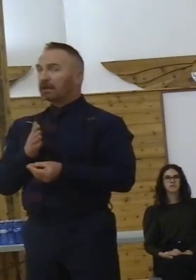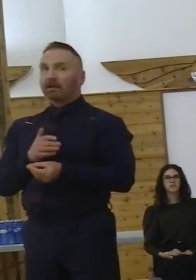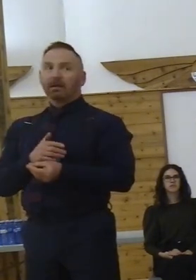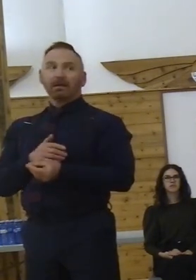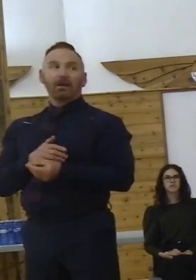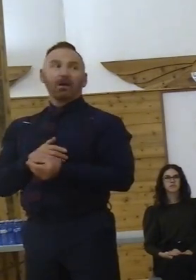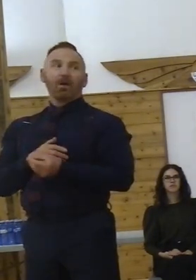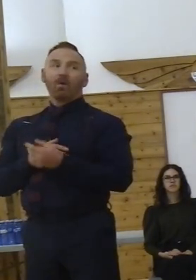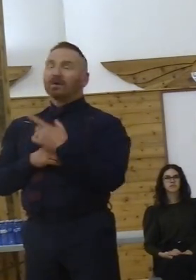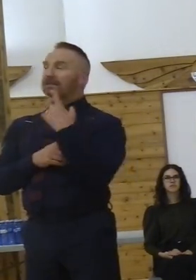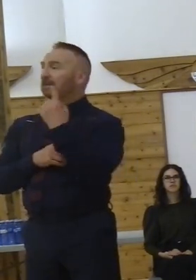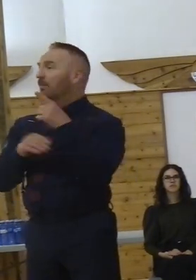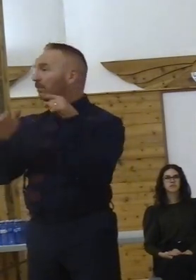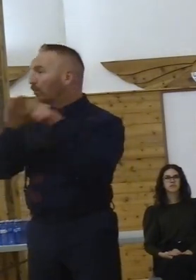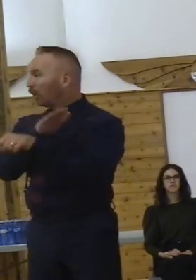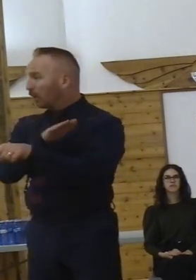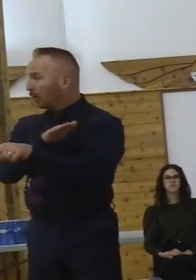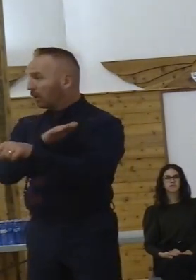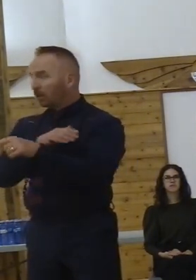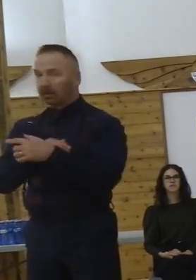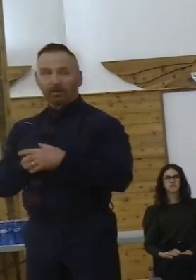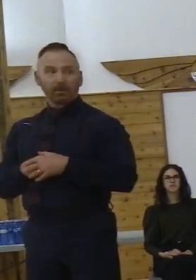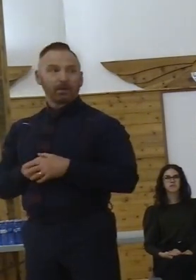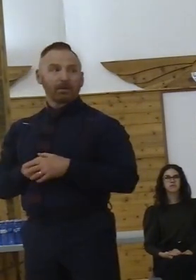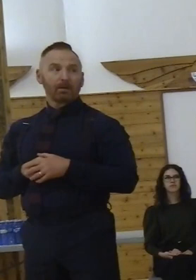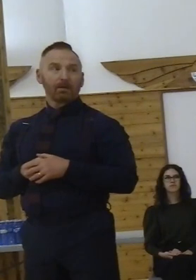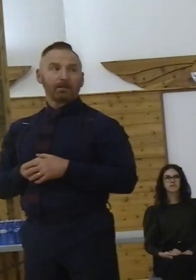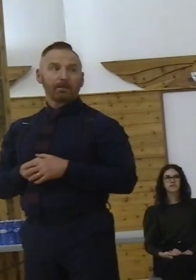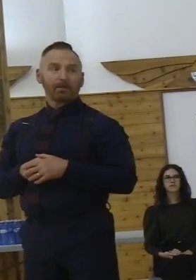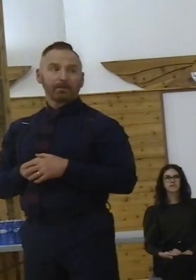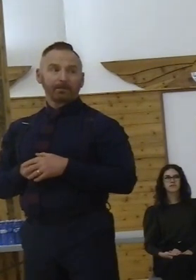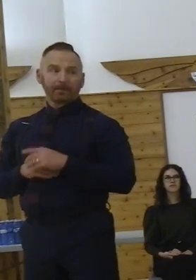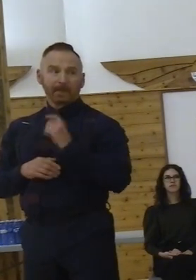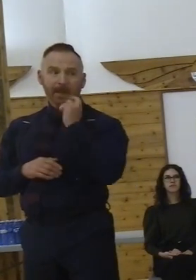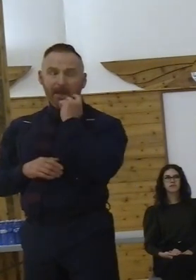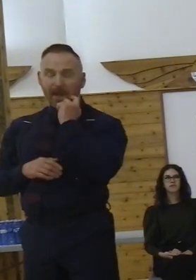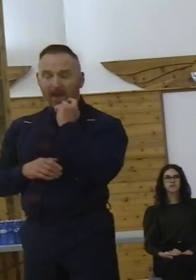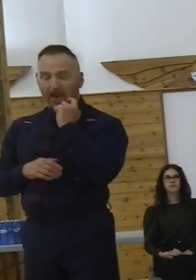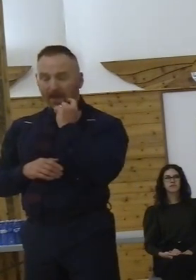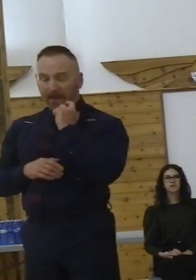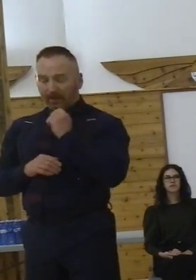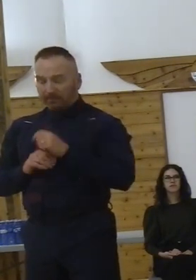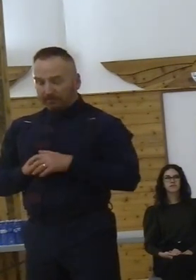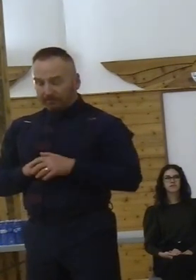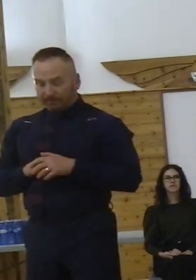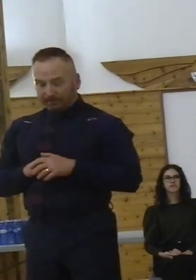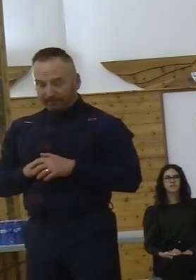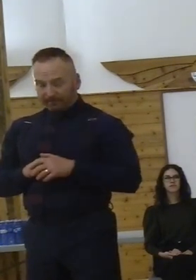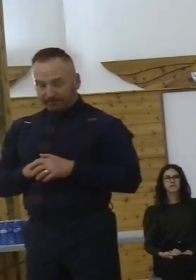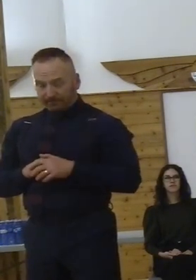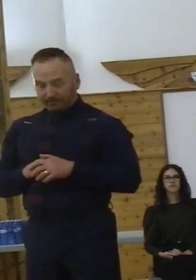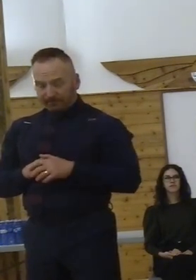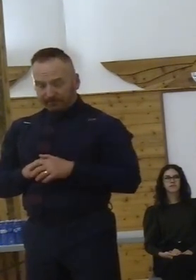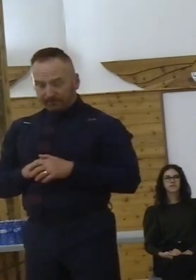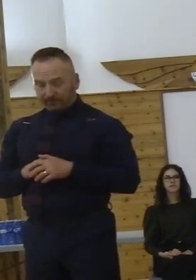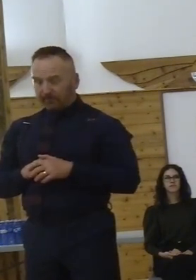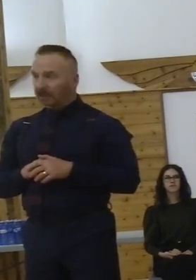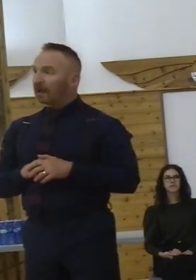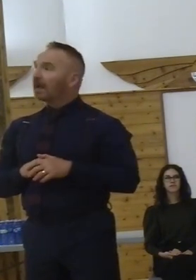Somebody got murdered. But that's got to stop.